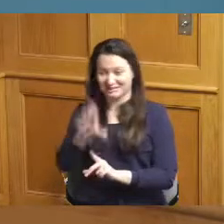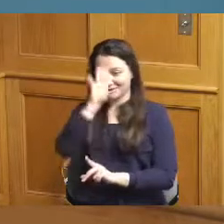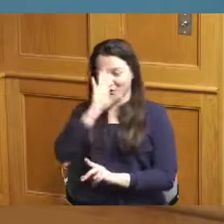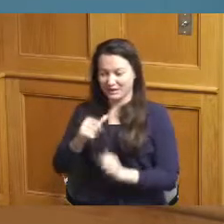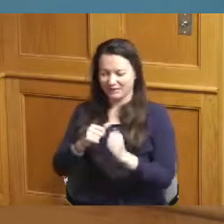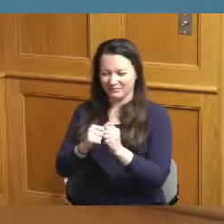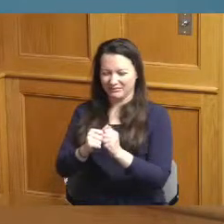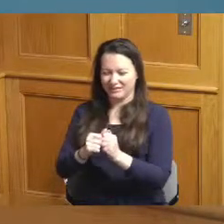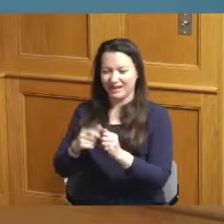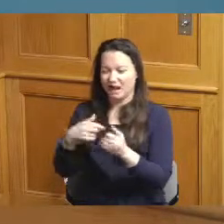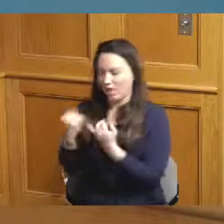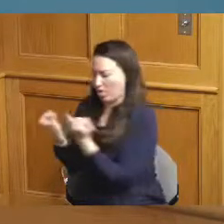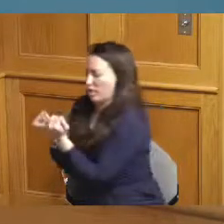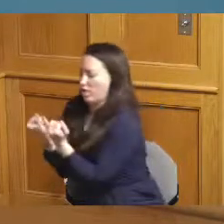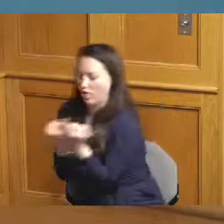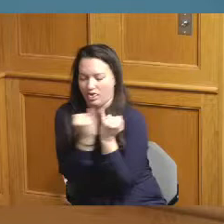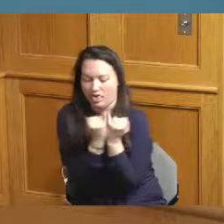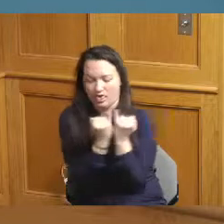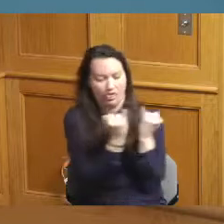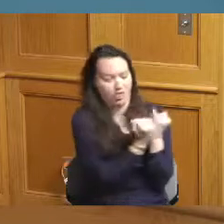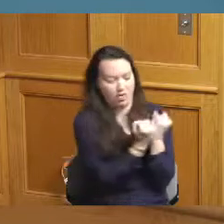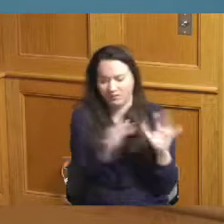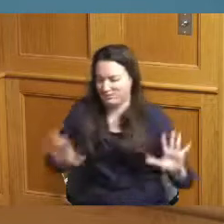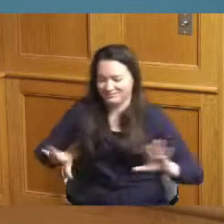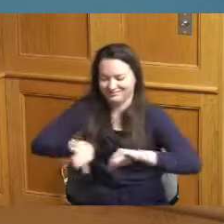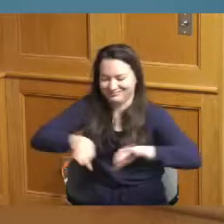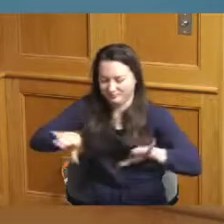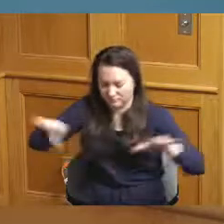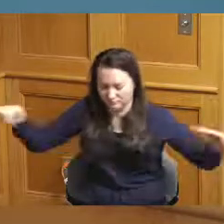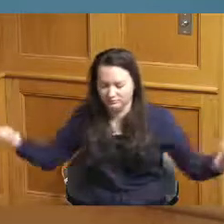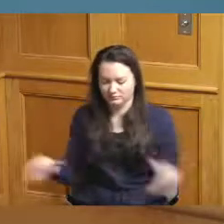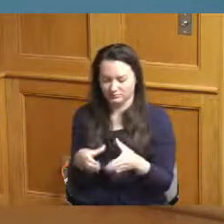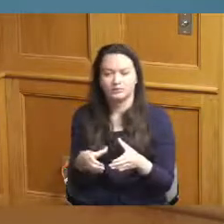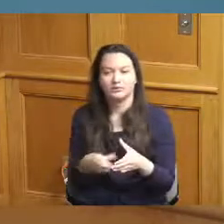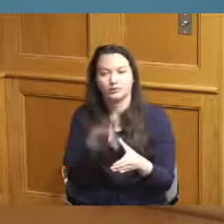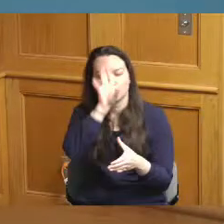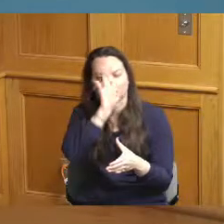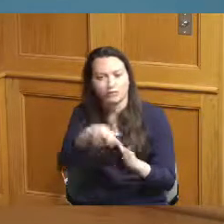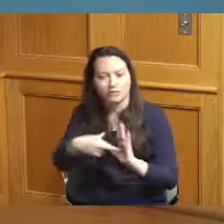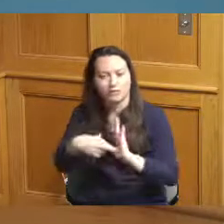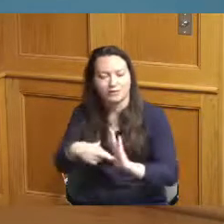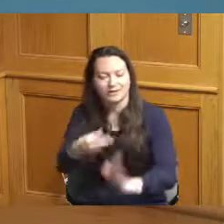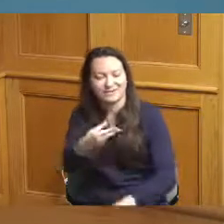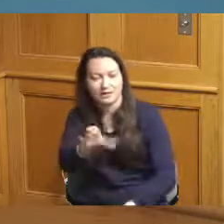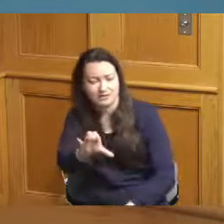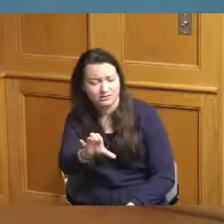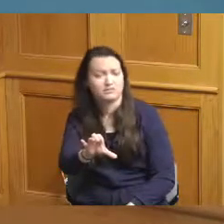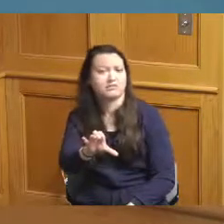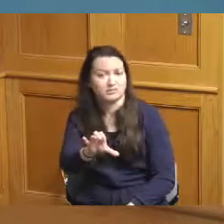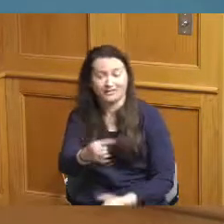down silos and I want to make sure that they know that you're representing Hamilton County Economic